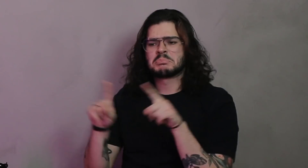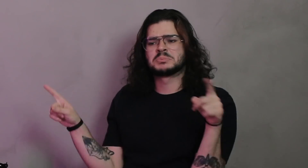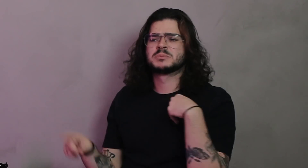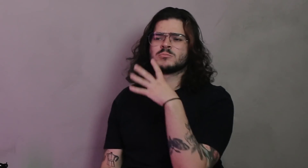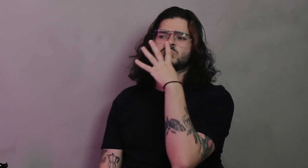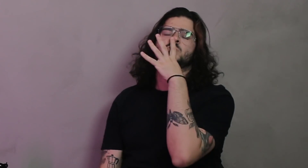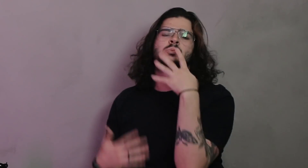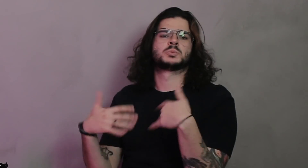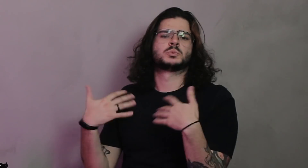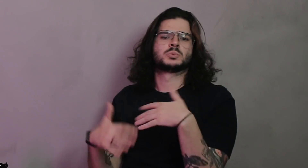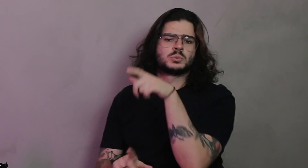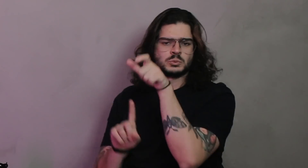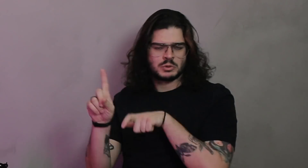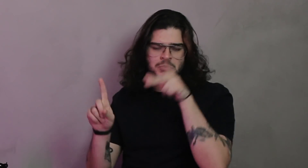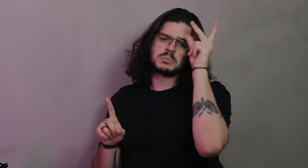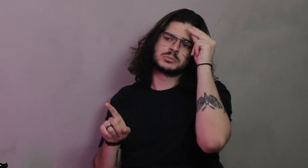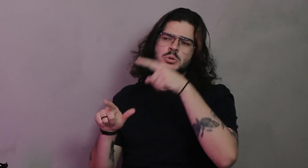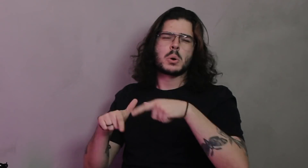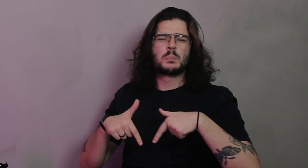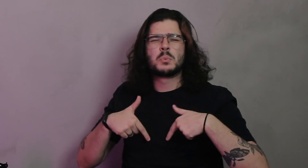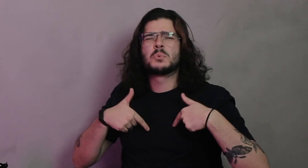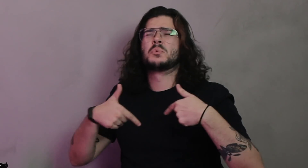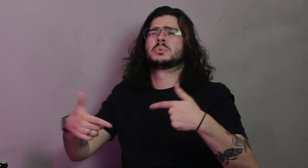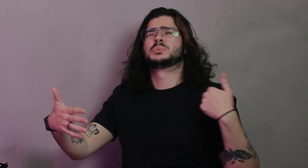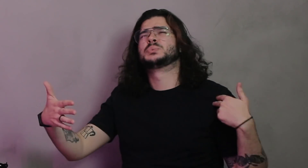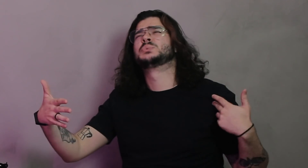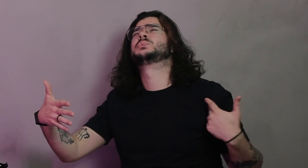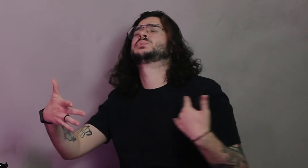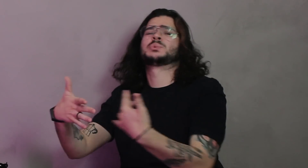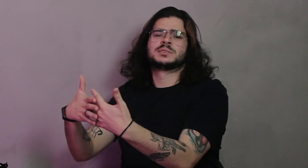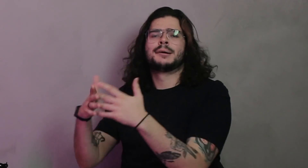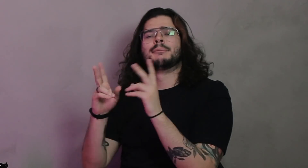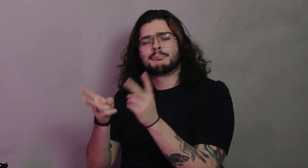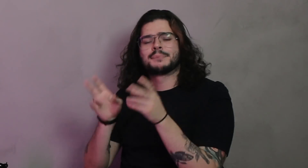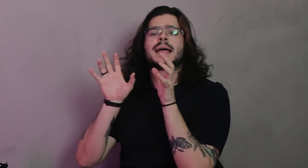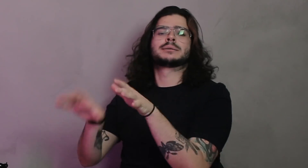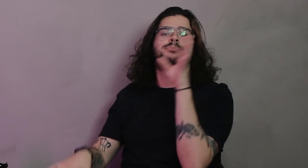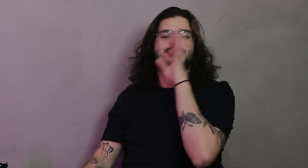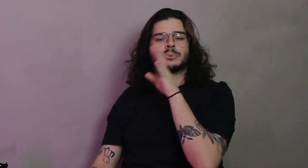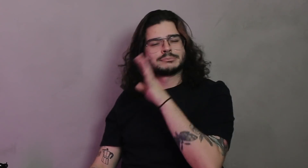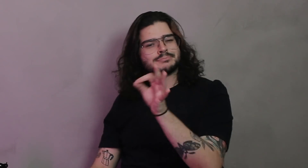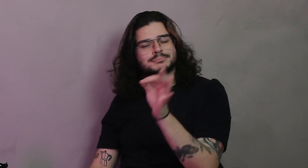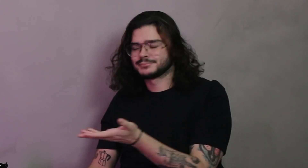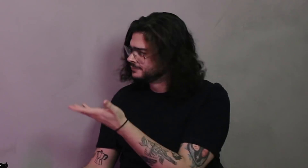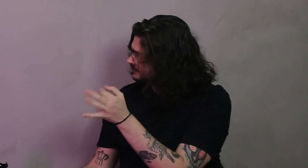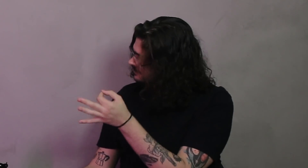She was a great warrior even, being a rebel, right?